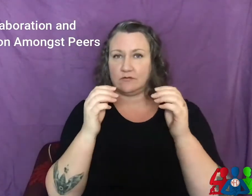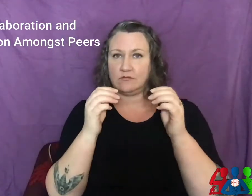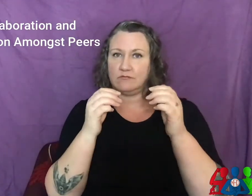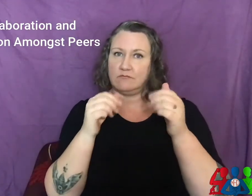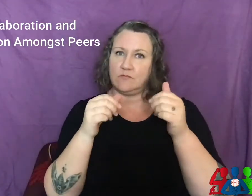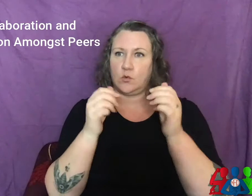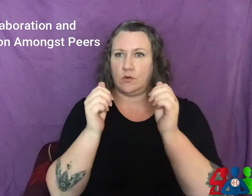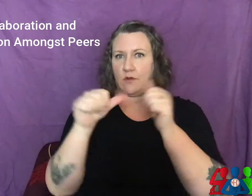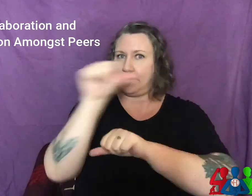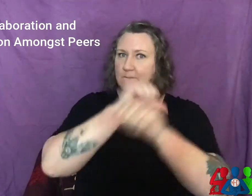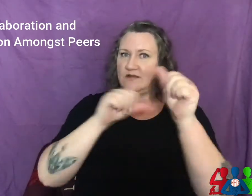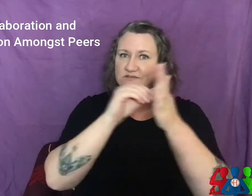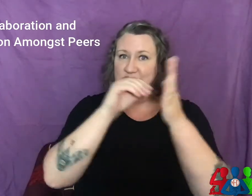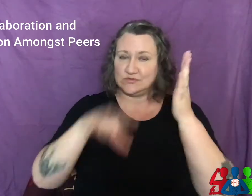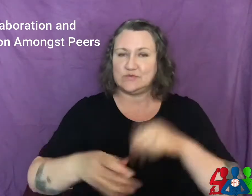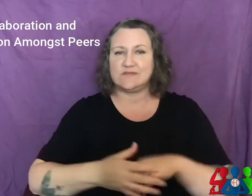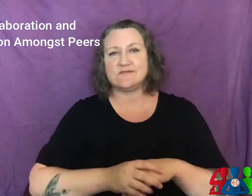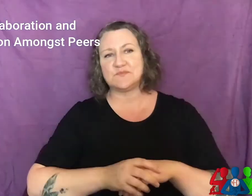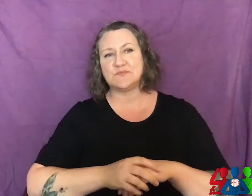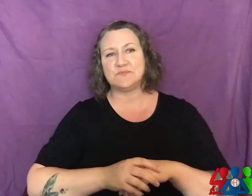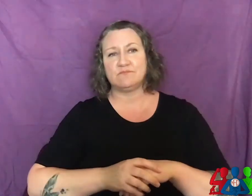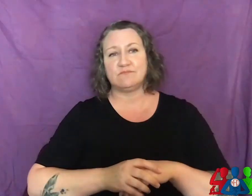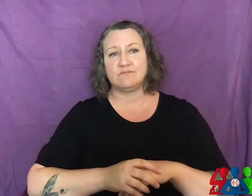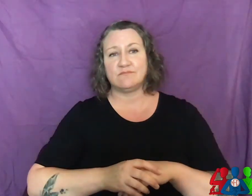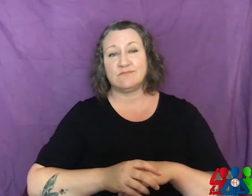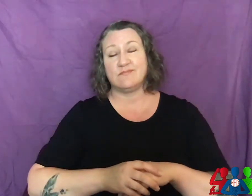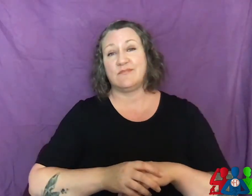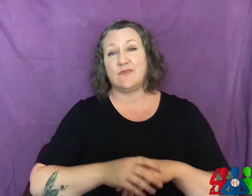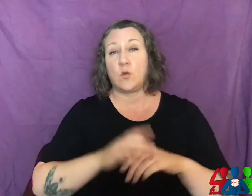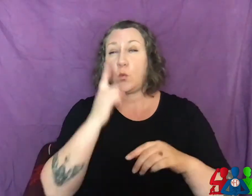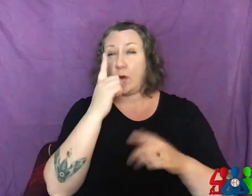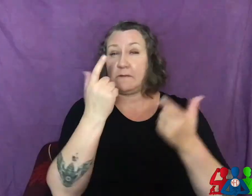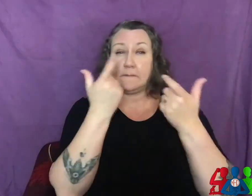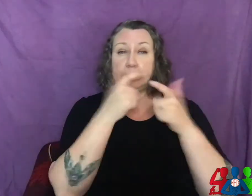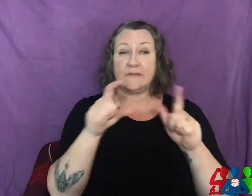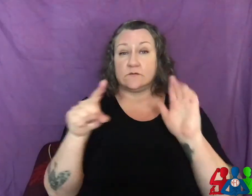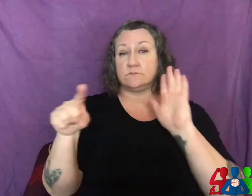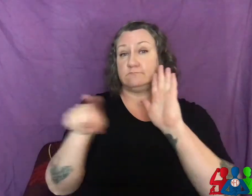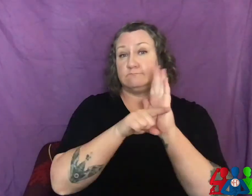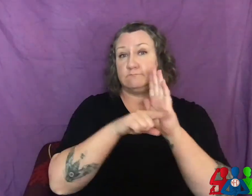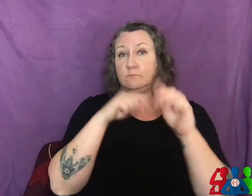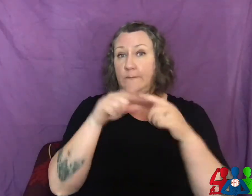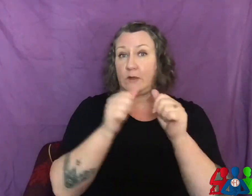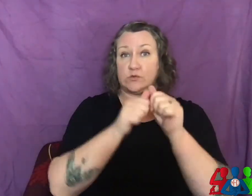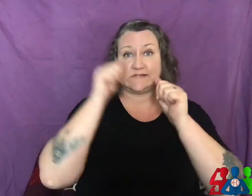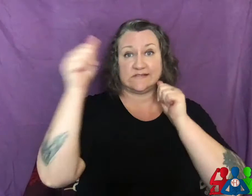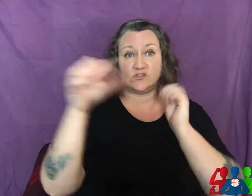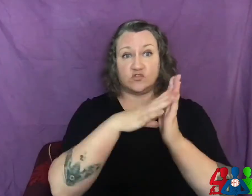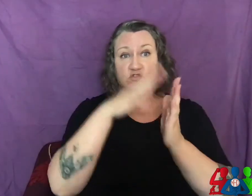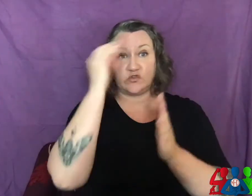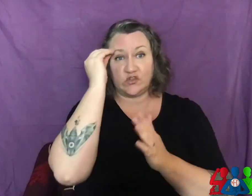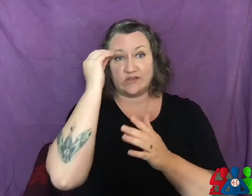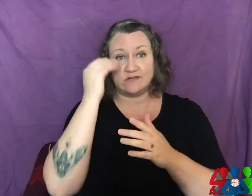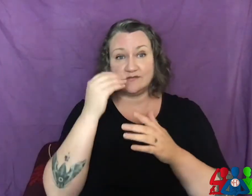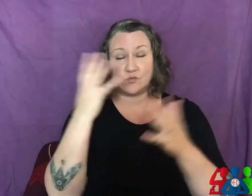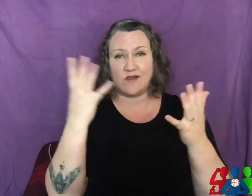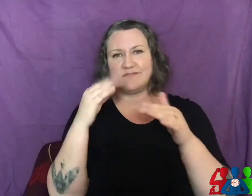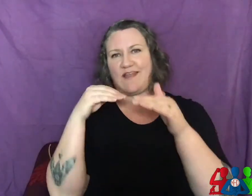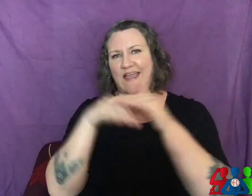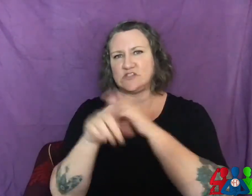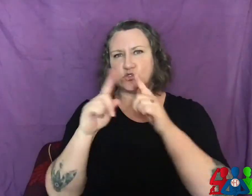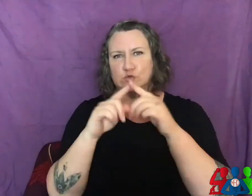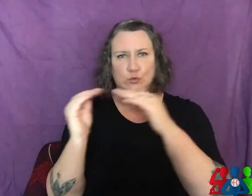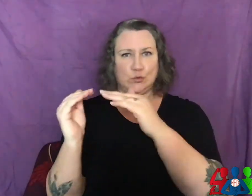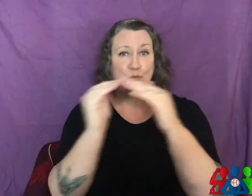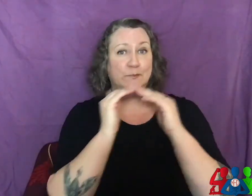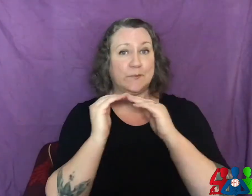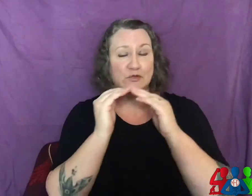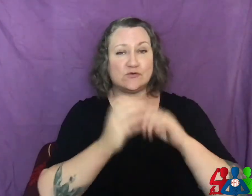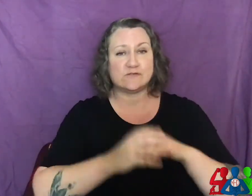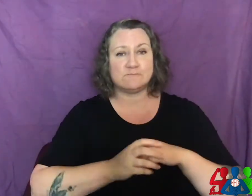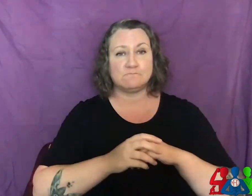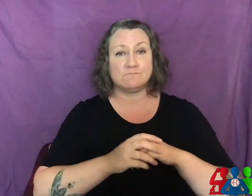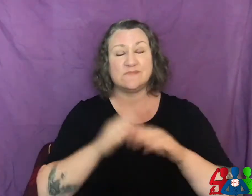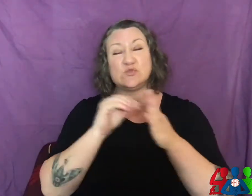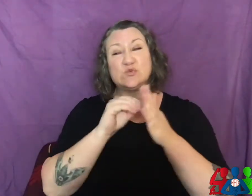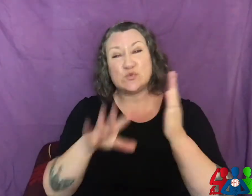communication among peers. One big drawback to distance learning is the access to peer